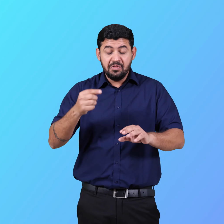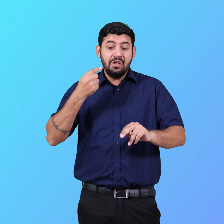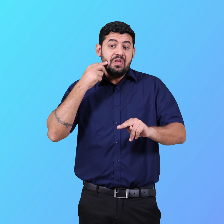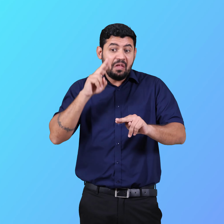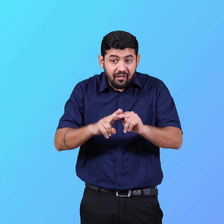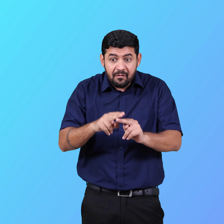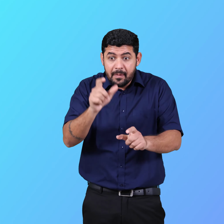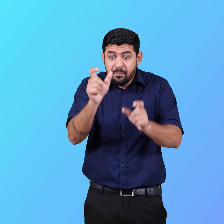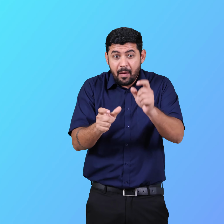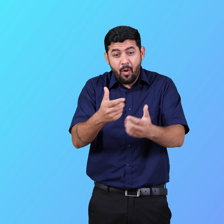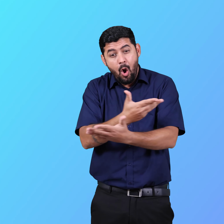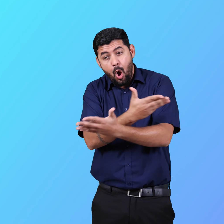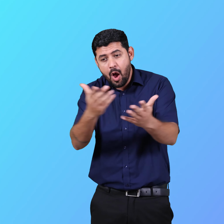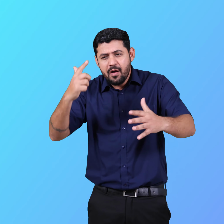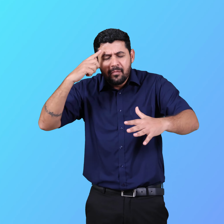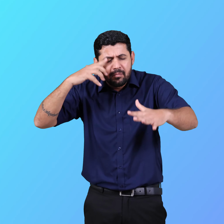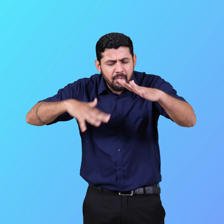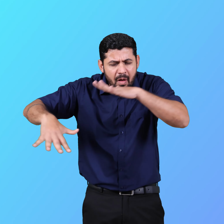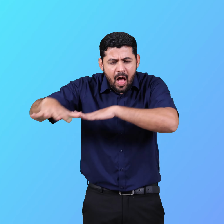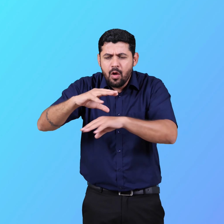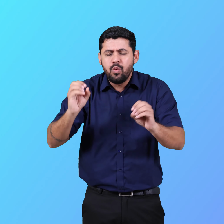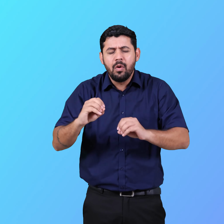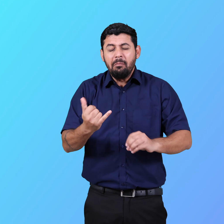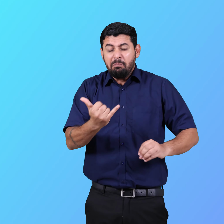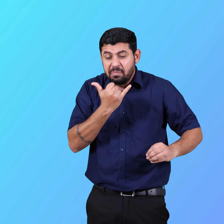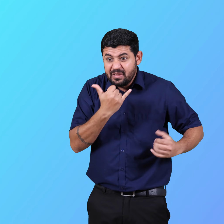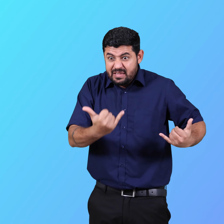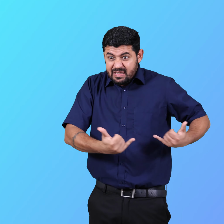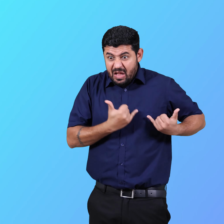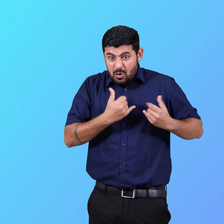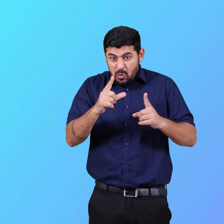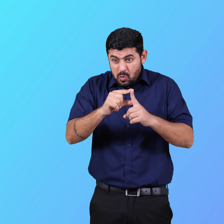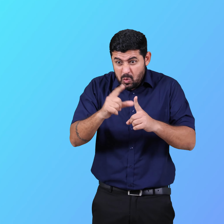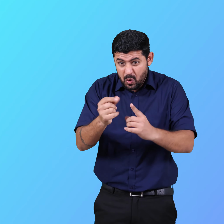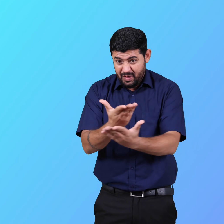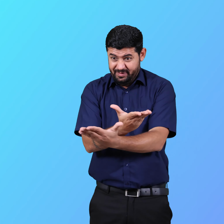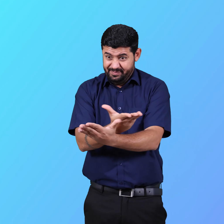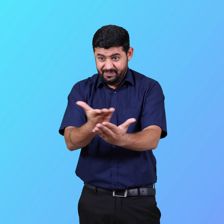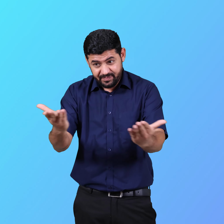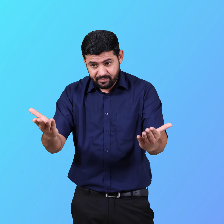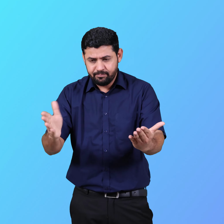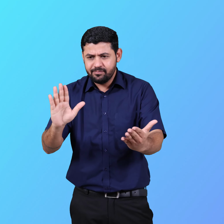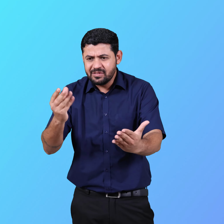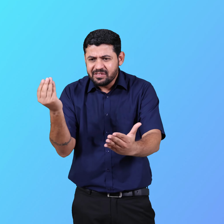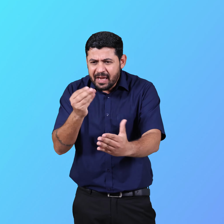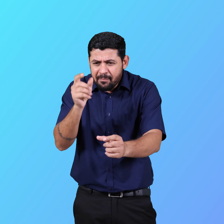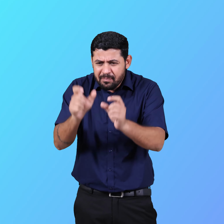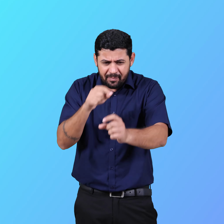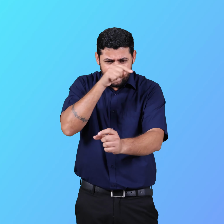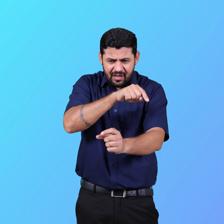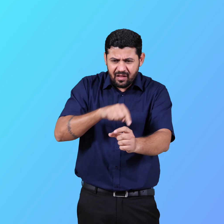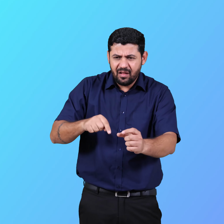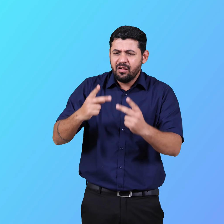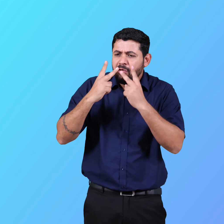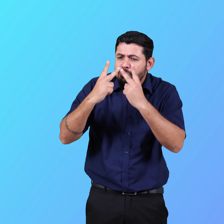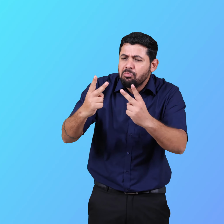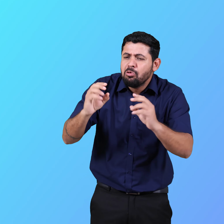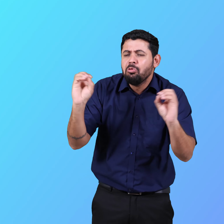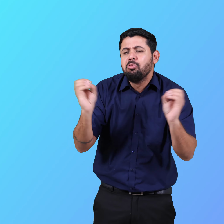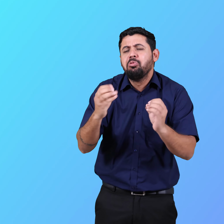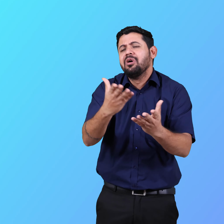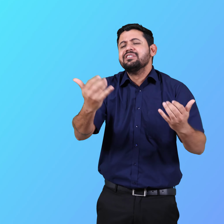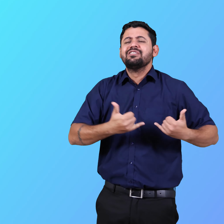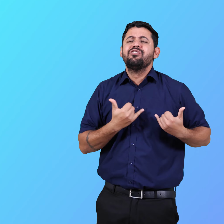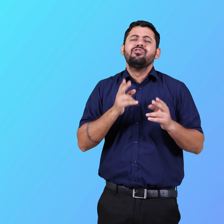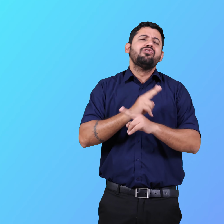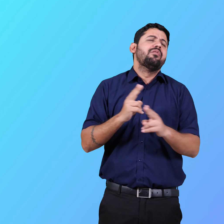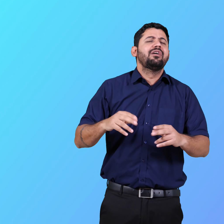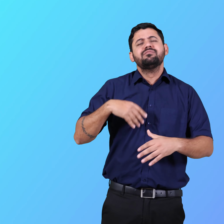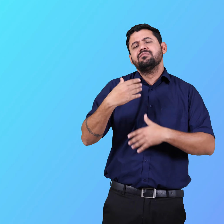If this happens and the community does not see it when it happens, they are still guilty.